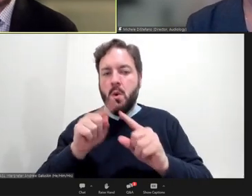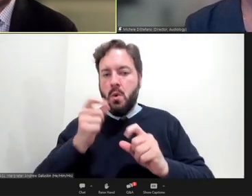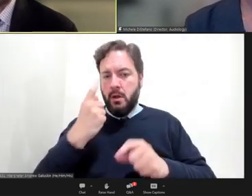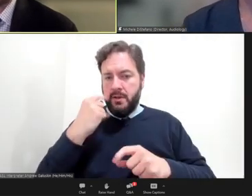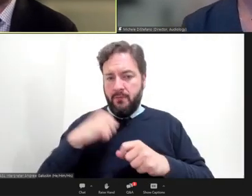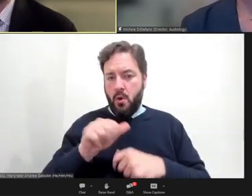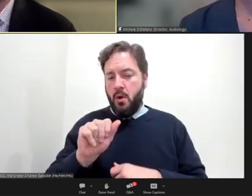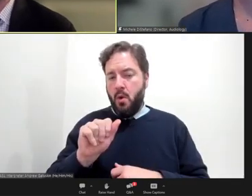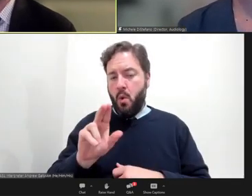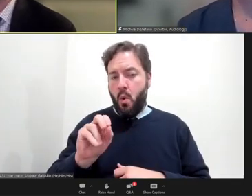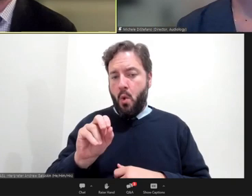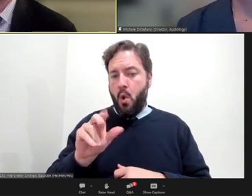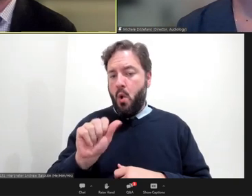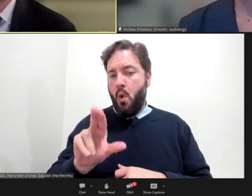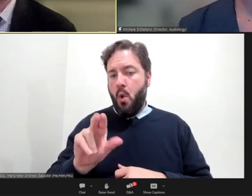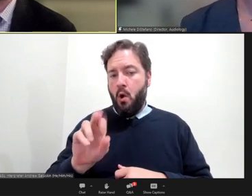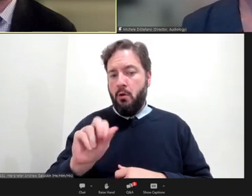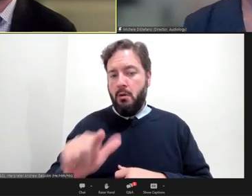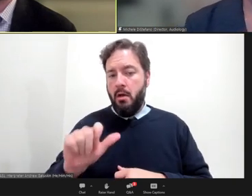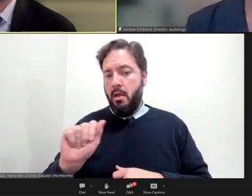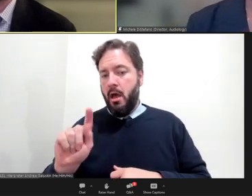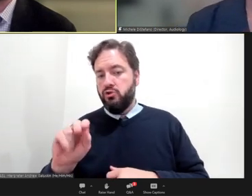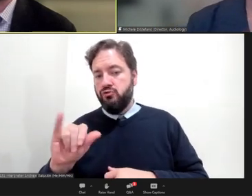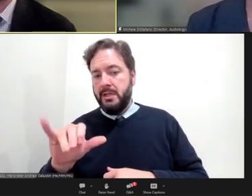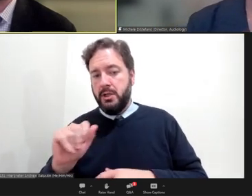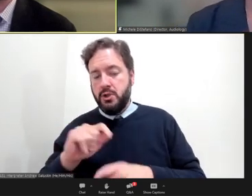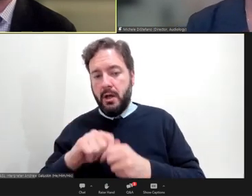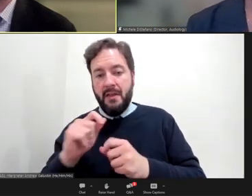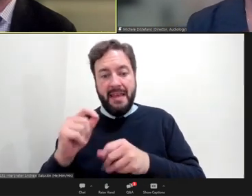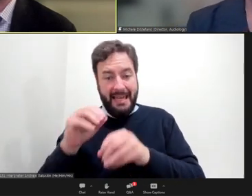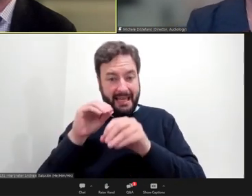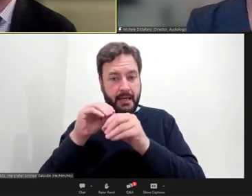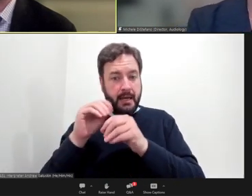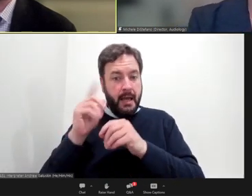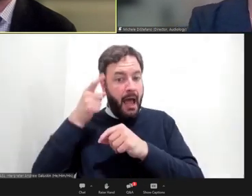the inner ear is relatively normally formed, and the inner ear function is good.